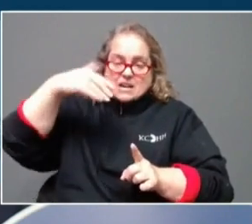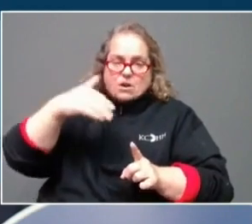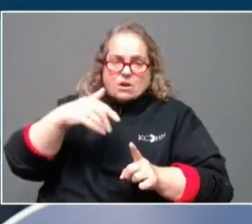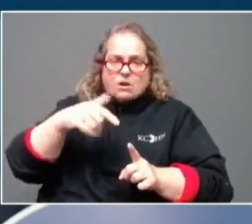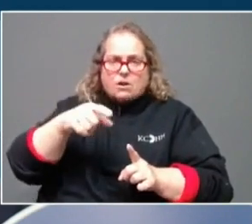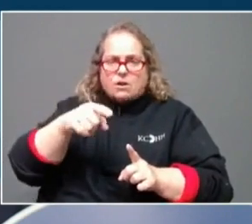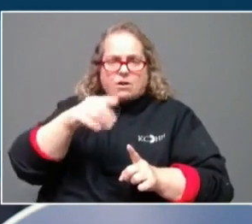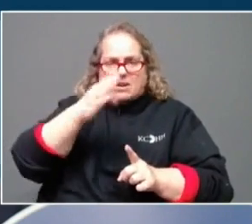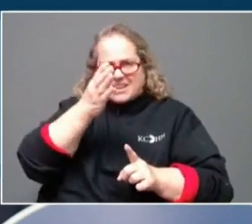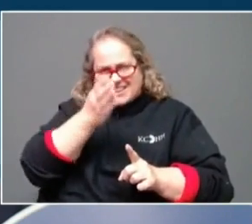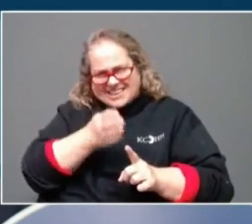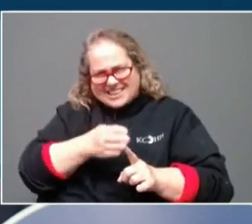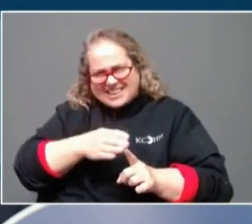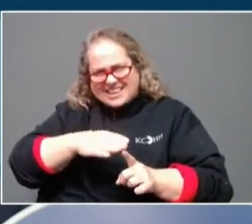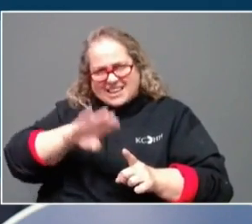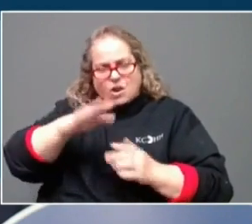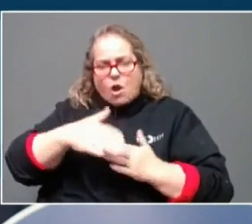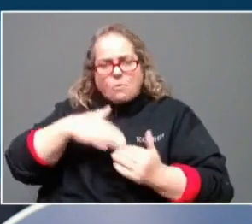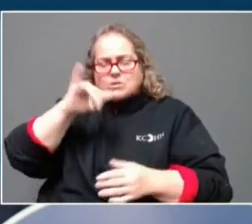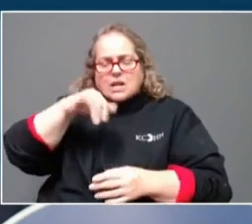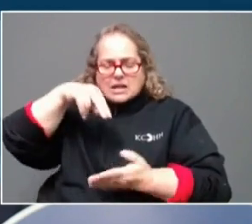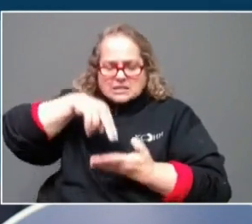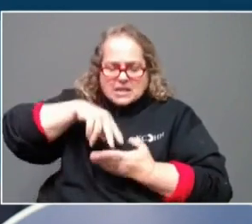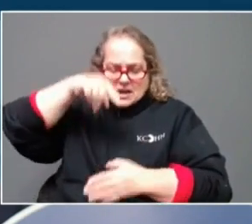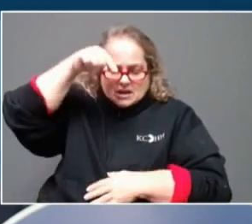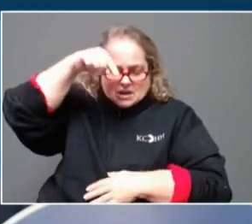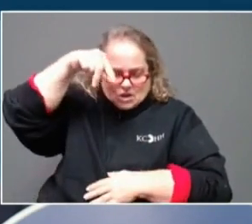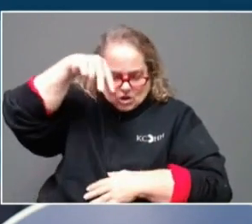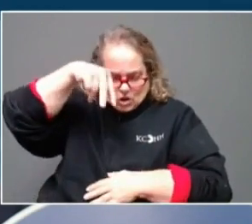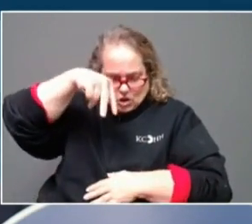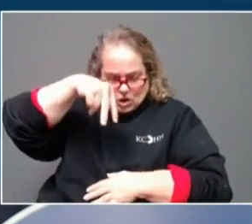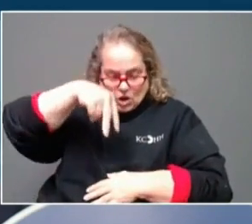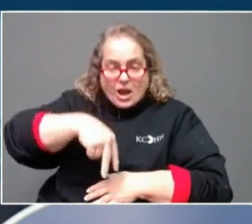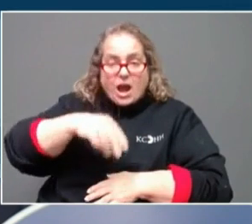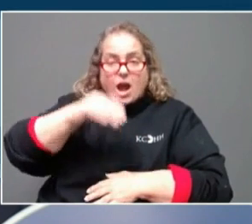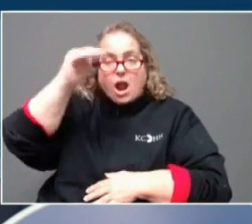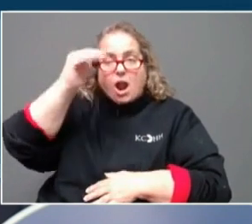skyscraper and looking down how much lower. 16,000 cases in a week is and we